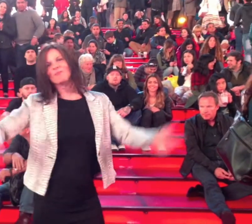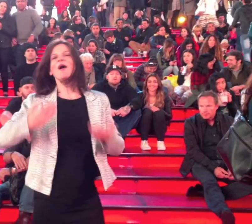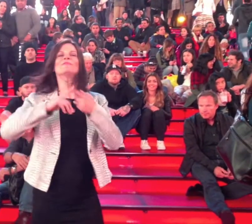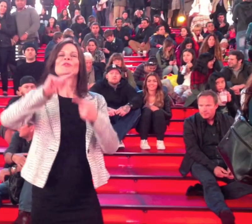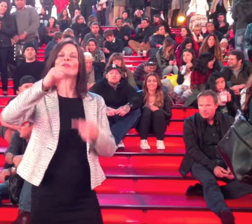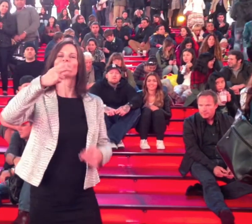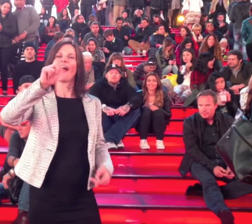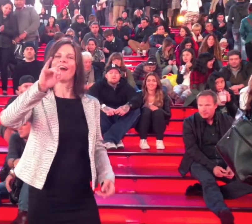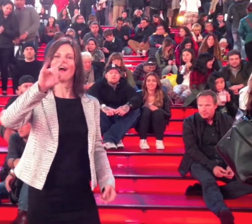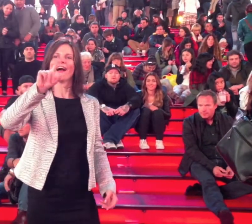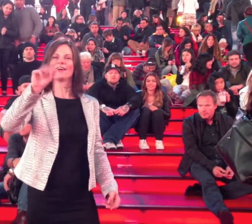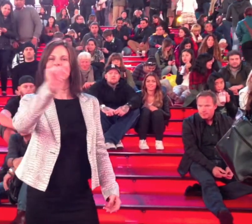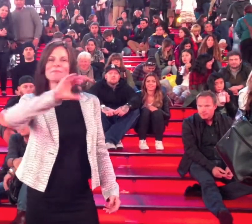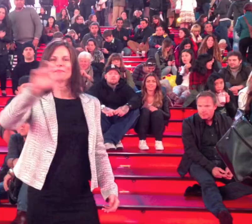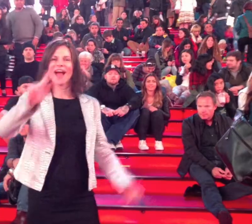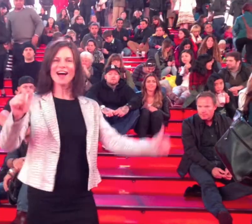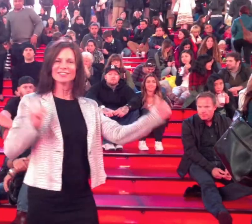Welcome to The Aidan Mack Show!